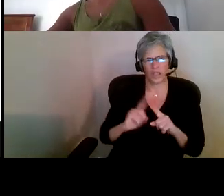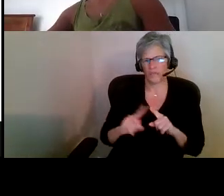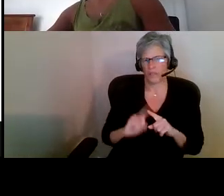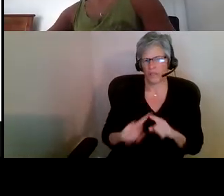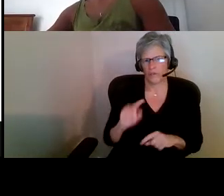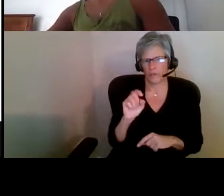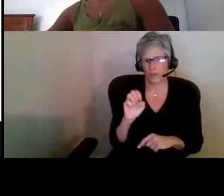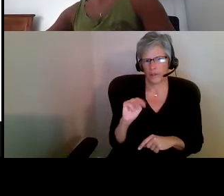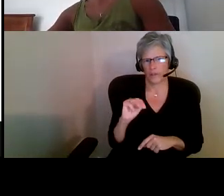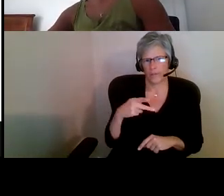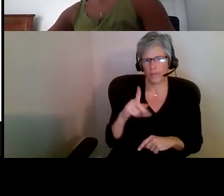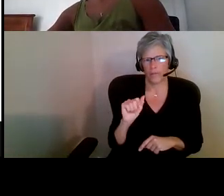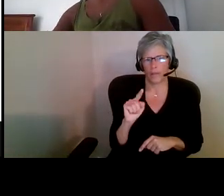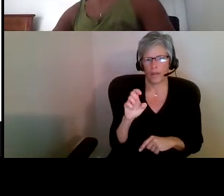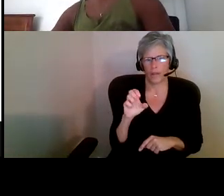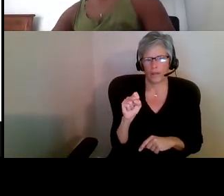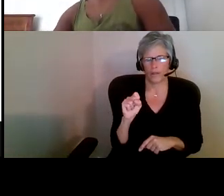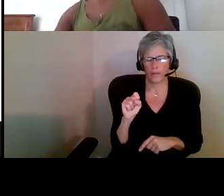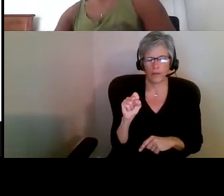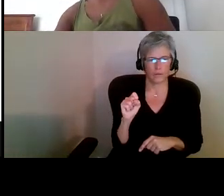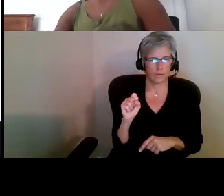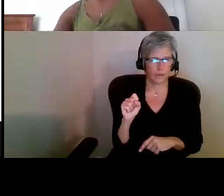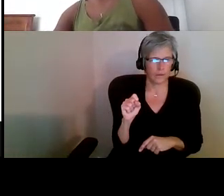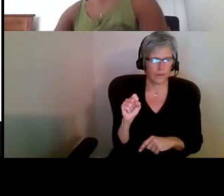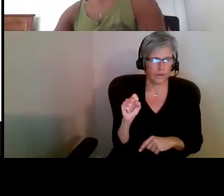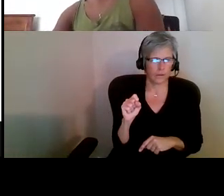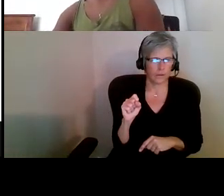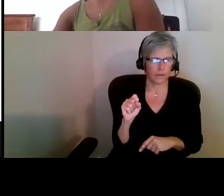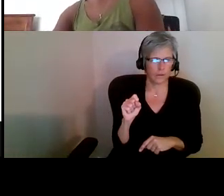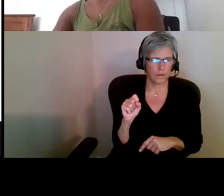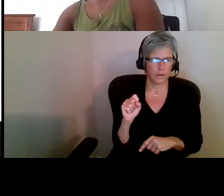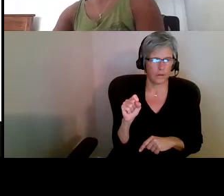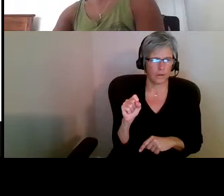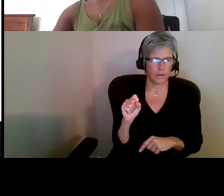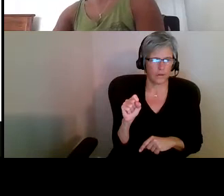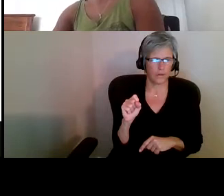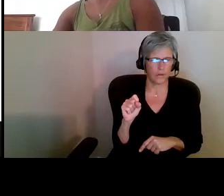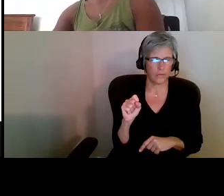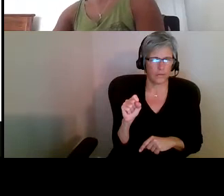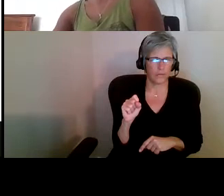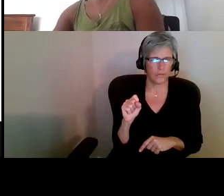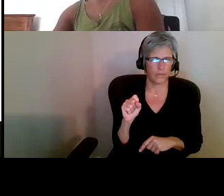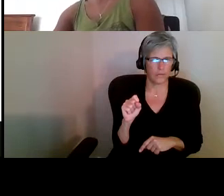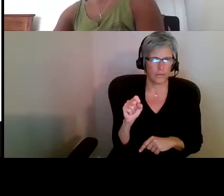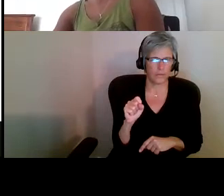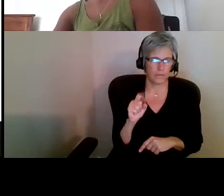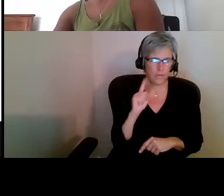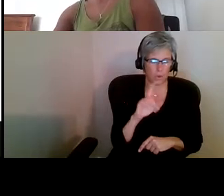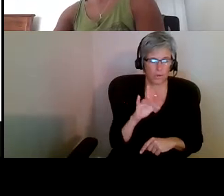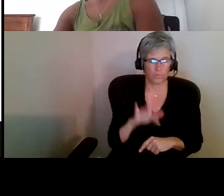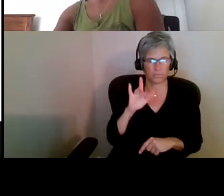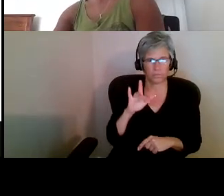and right above there is where you would go and create your email signature.